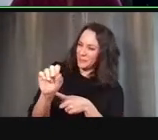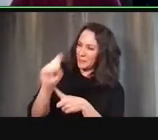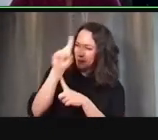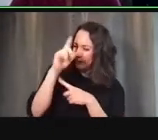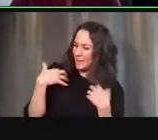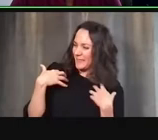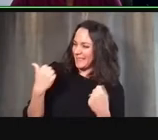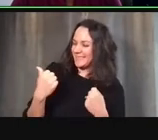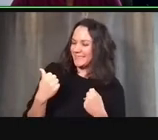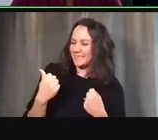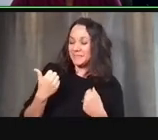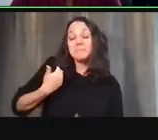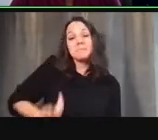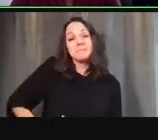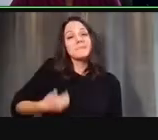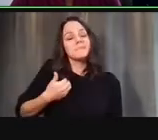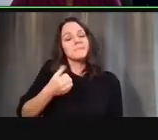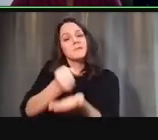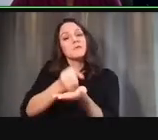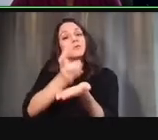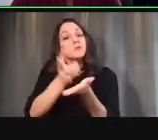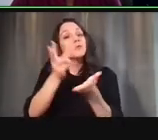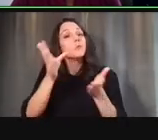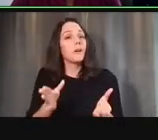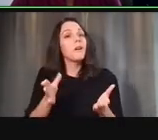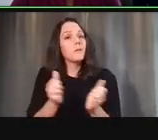and as I mentioned, I was also the 2021